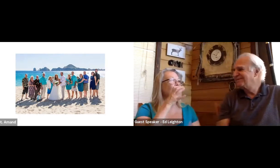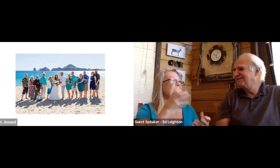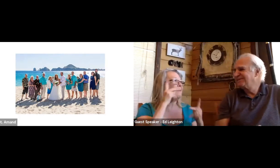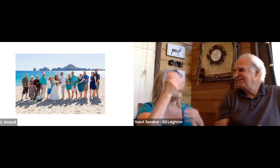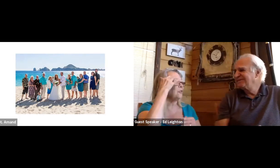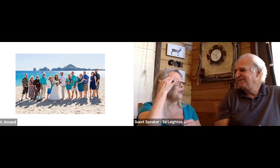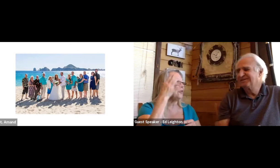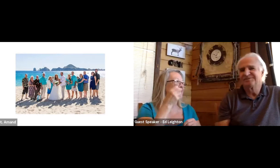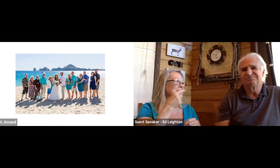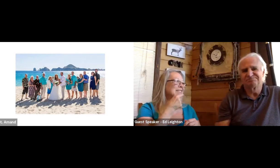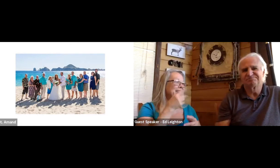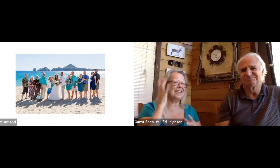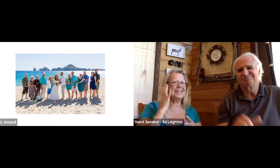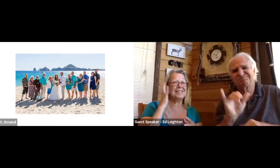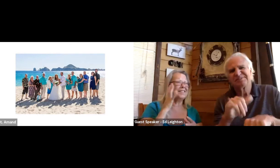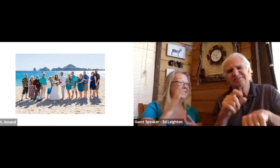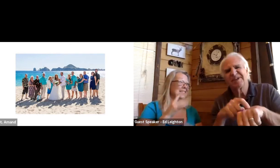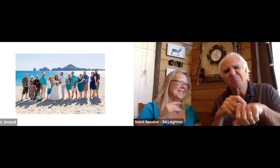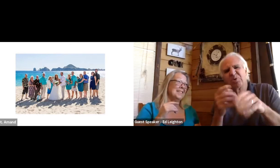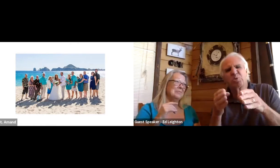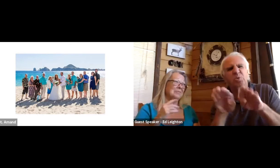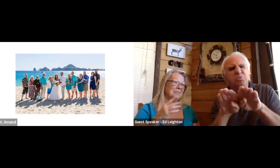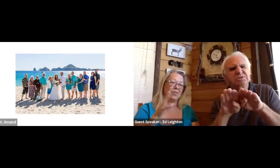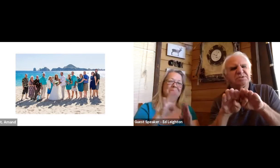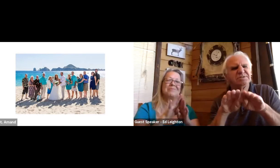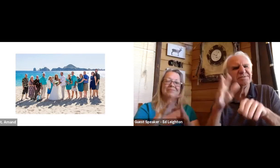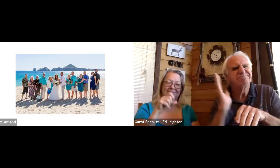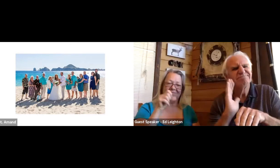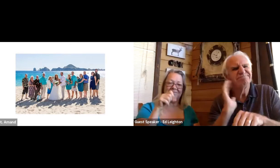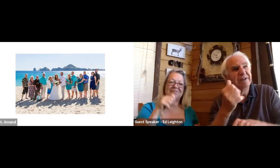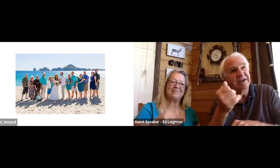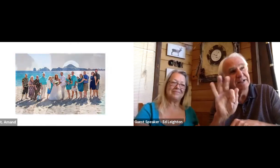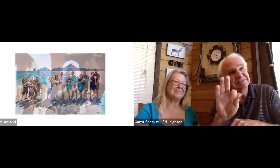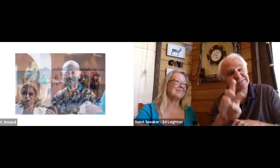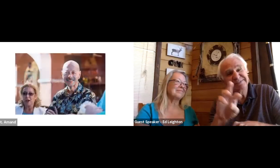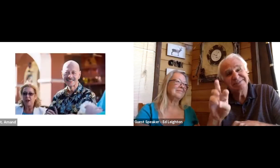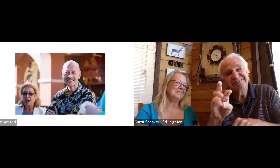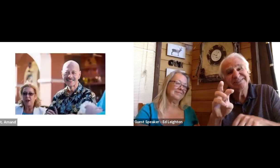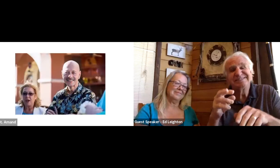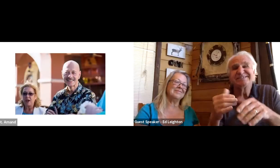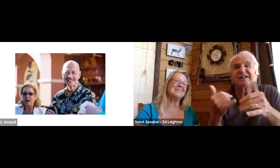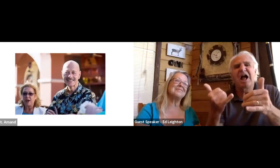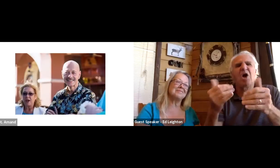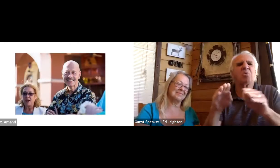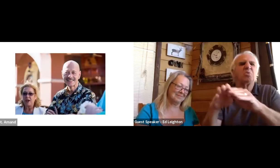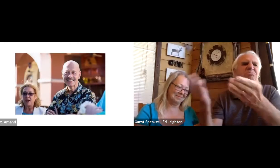of him, you know?" So... Jeanine: You know, I just didn't know at that time. It was a different time.